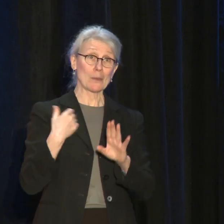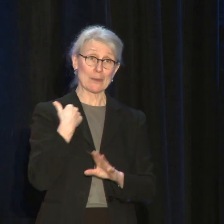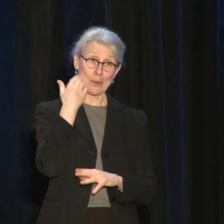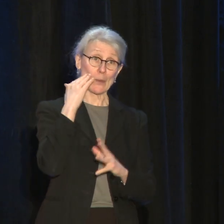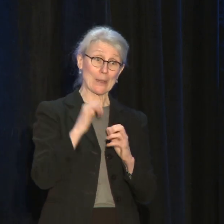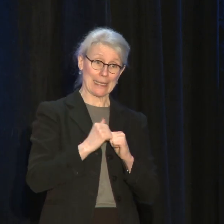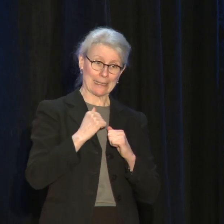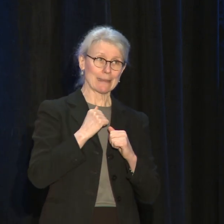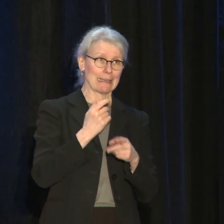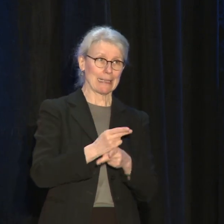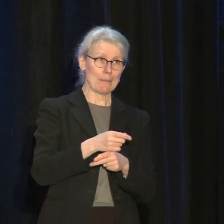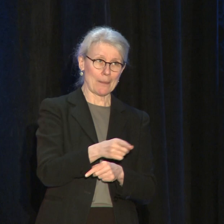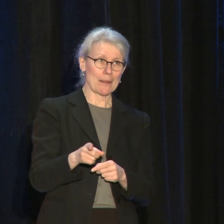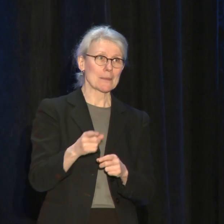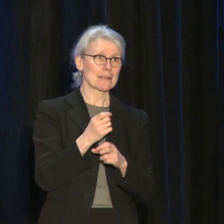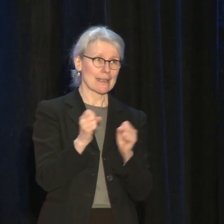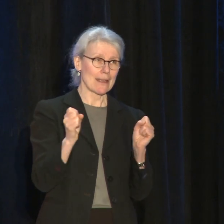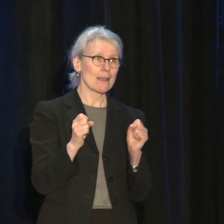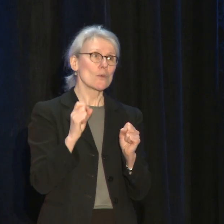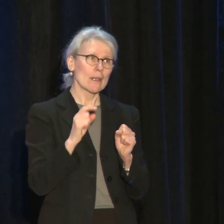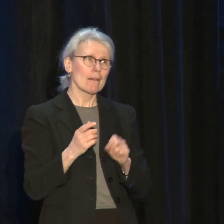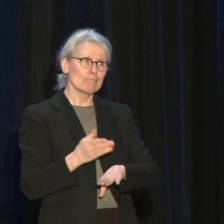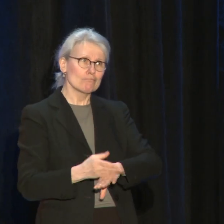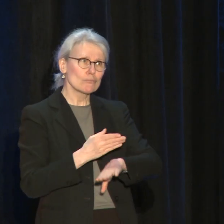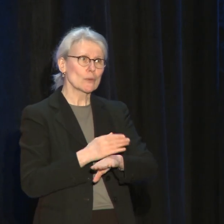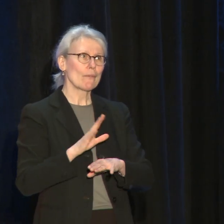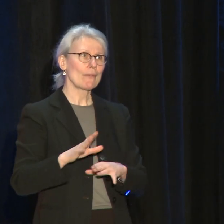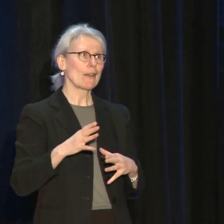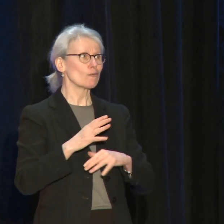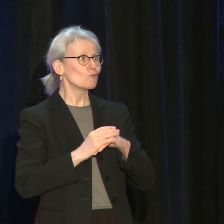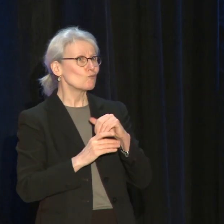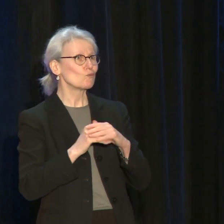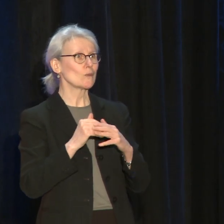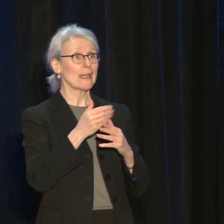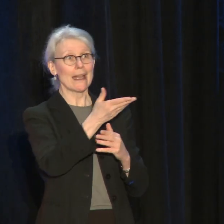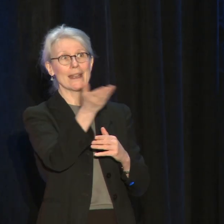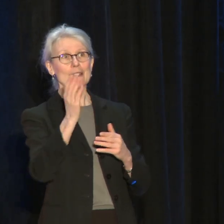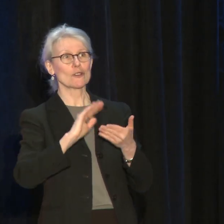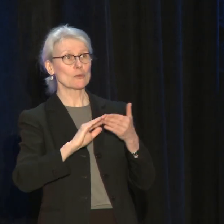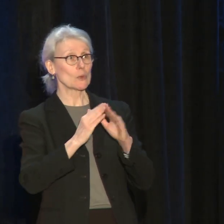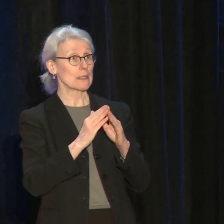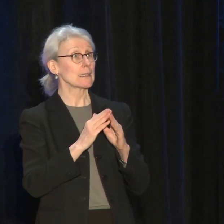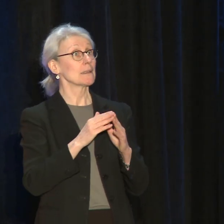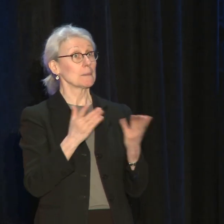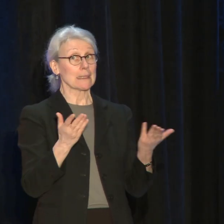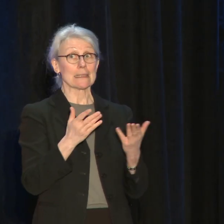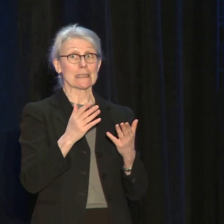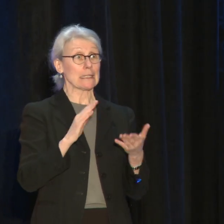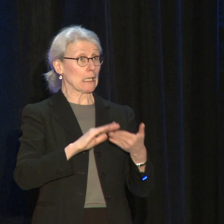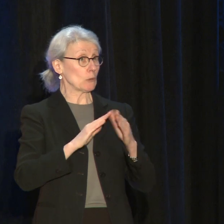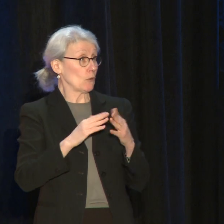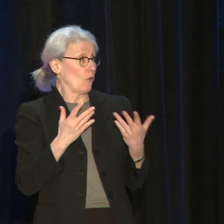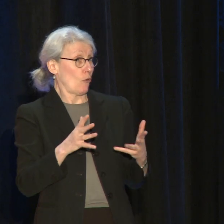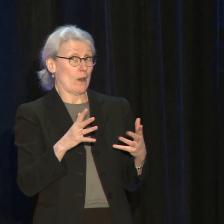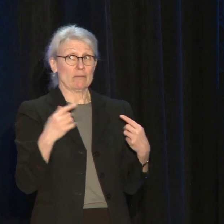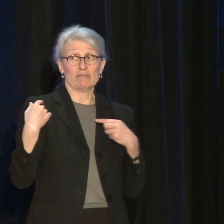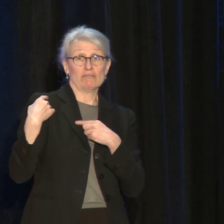can improve children's well-being in communities because communities have done this for centuries!